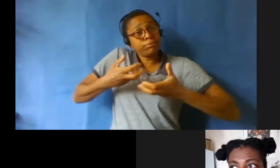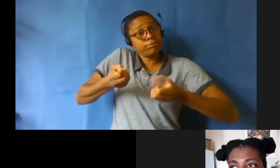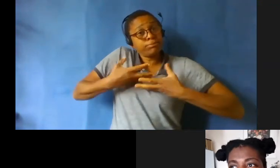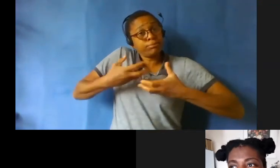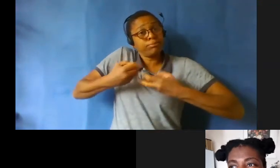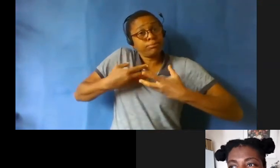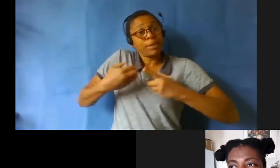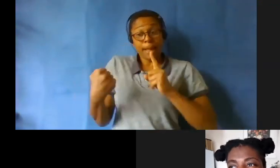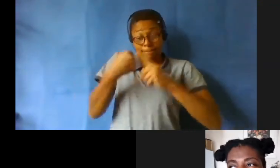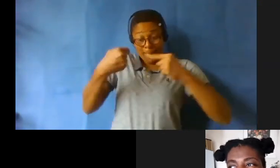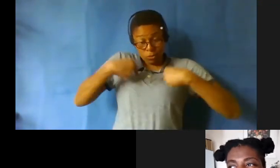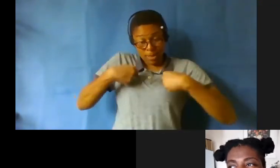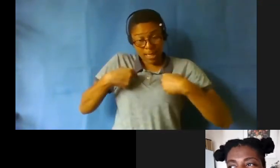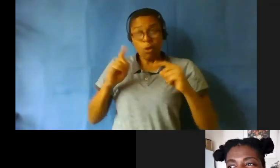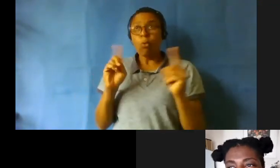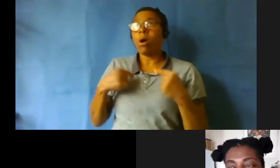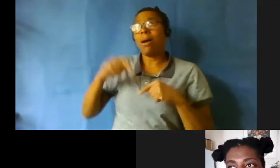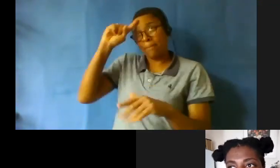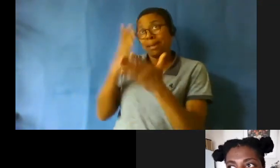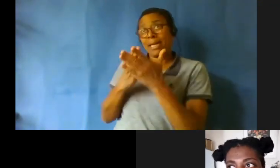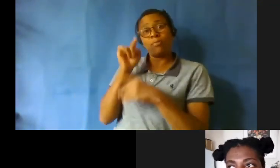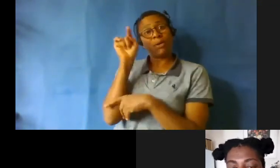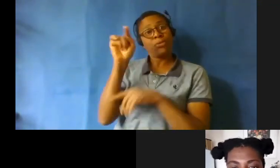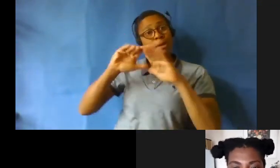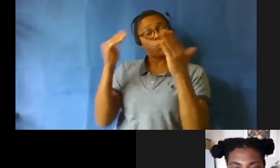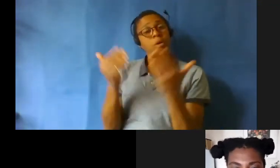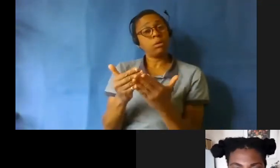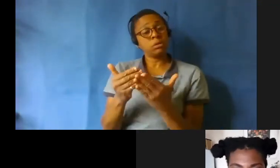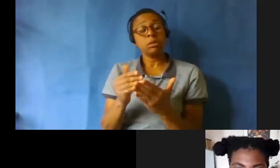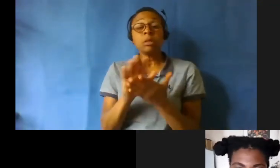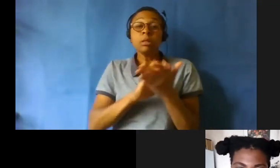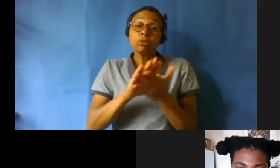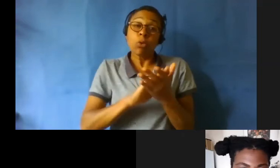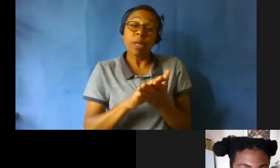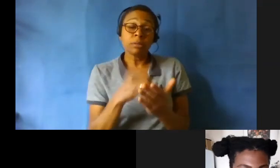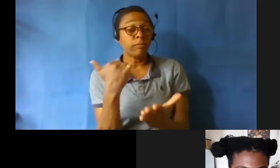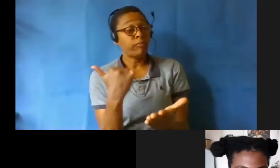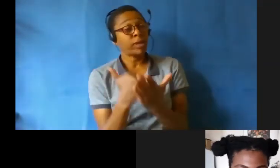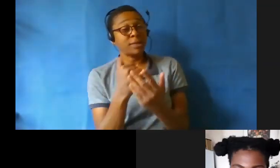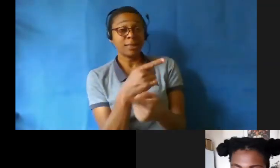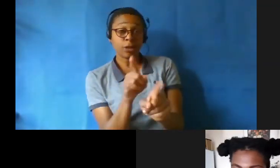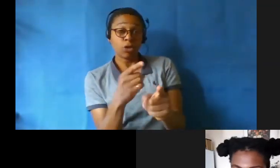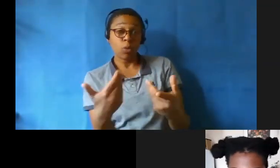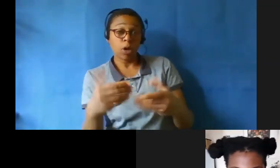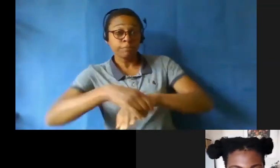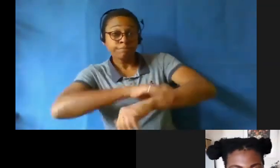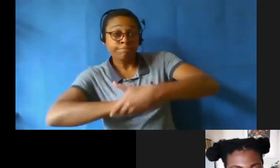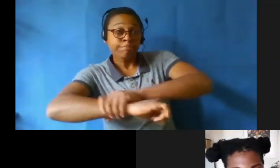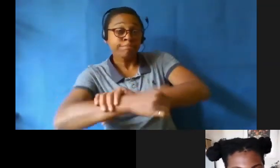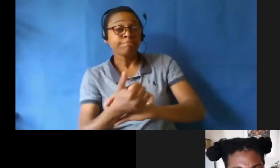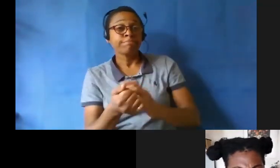it's great that there is work being done to recognize these ideas and kind of say